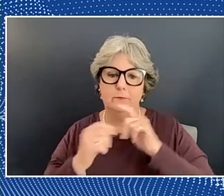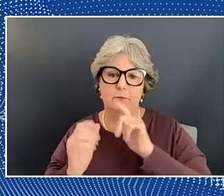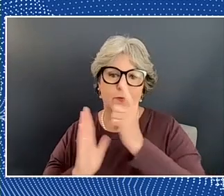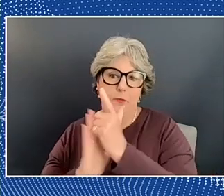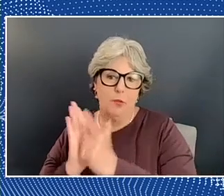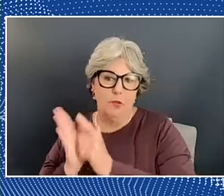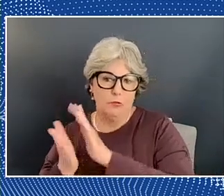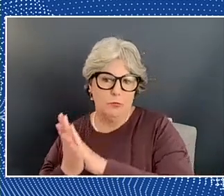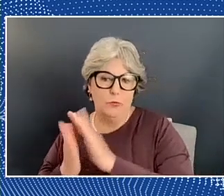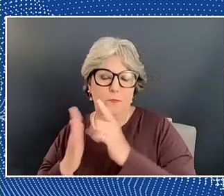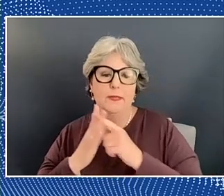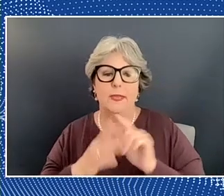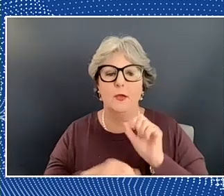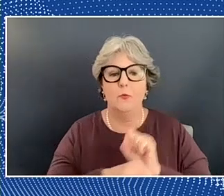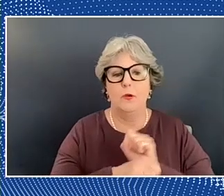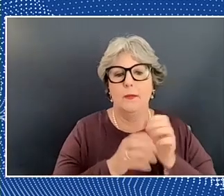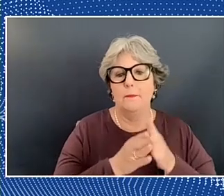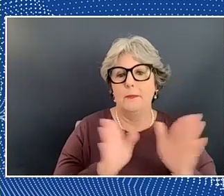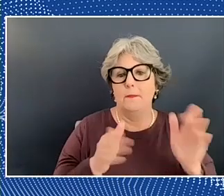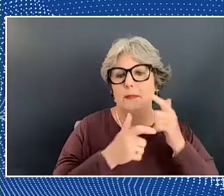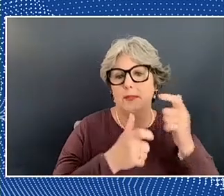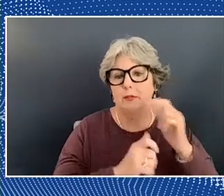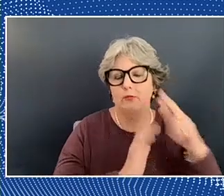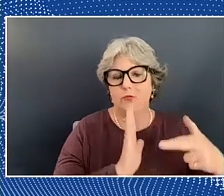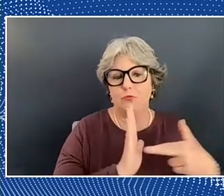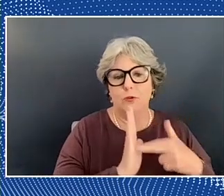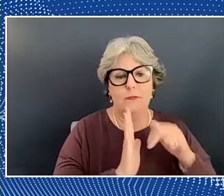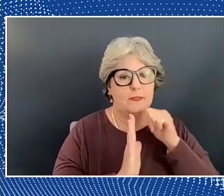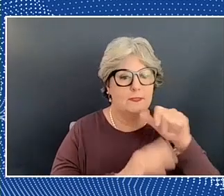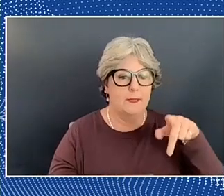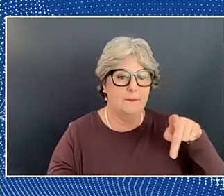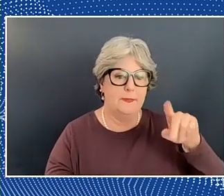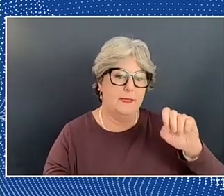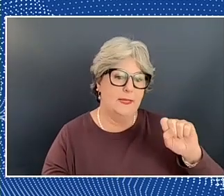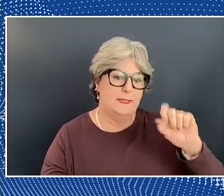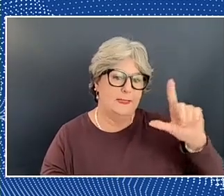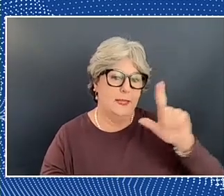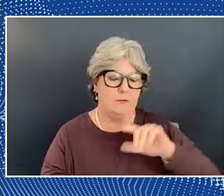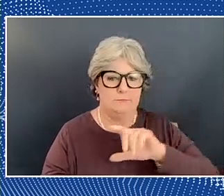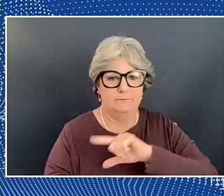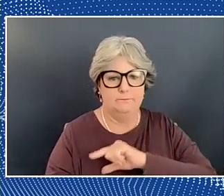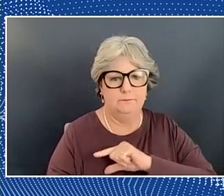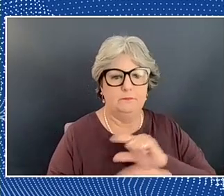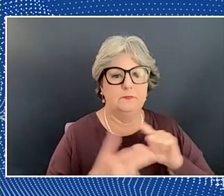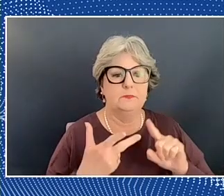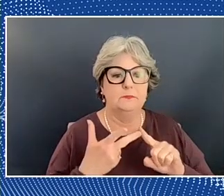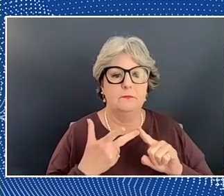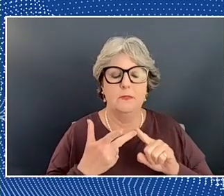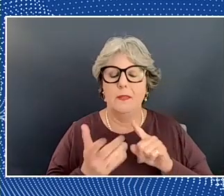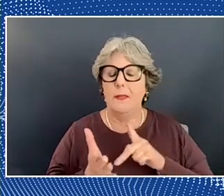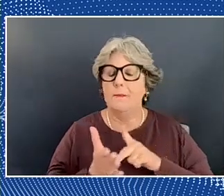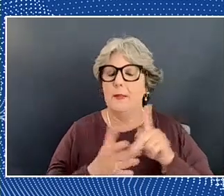working in a public interest role that is not PSLF eligible. The payment pause enabled me to pay down